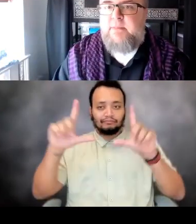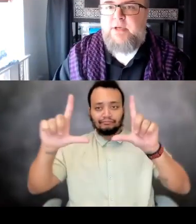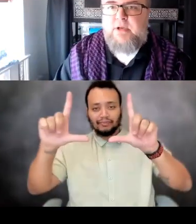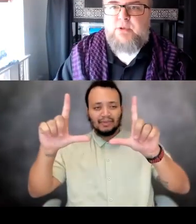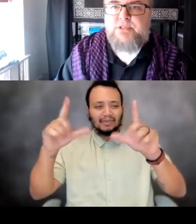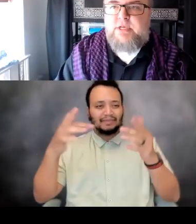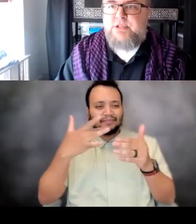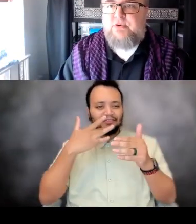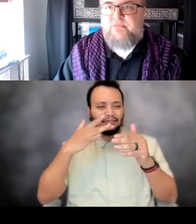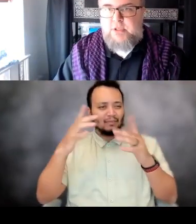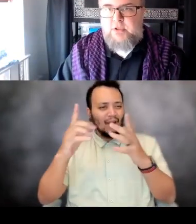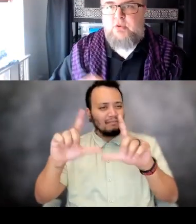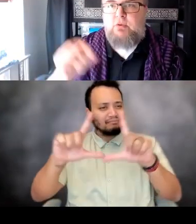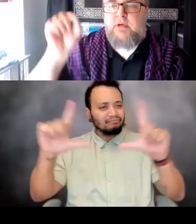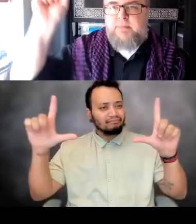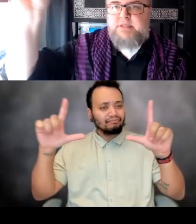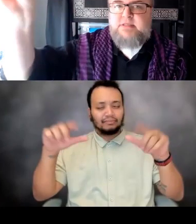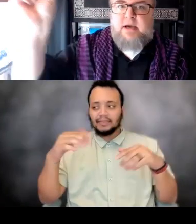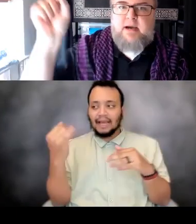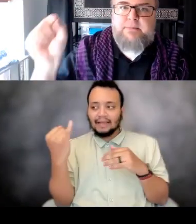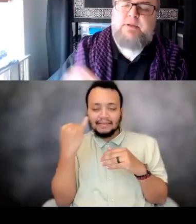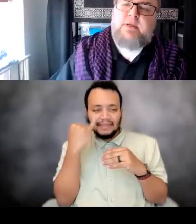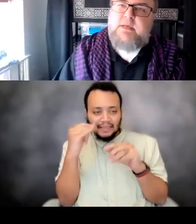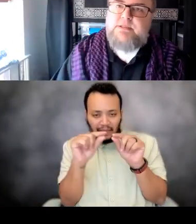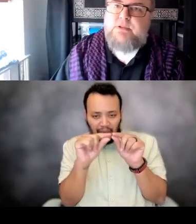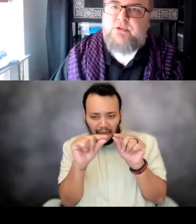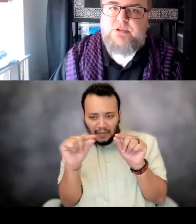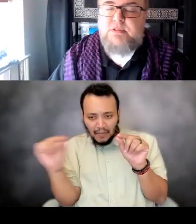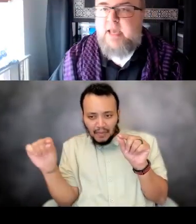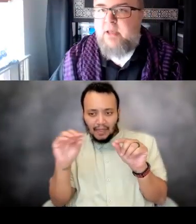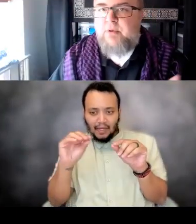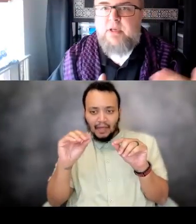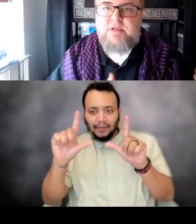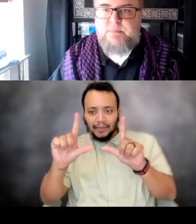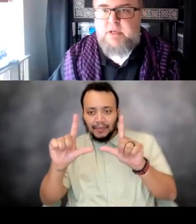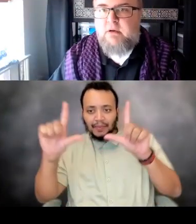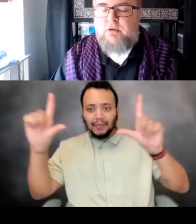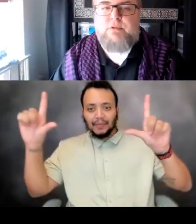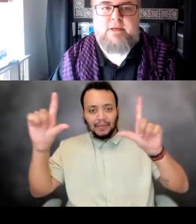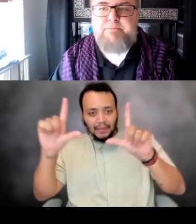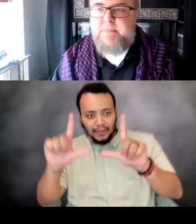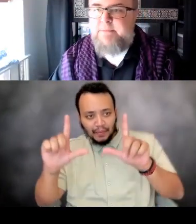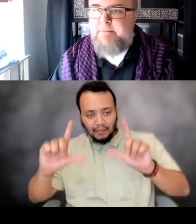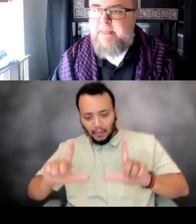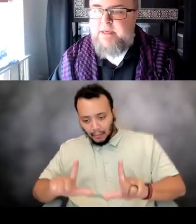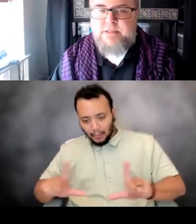And you can always change your view up at the top to choose gallery or speaker only.